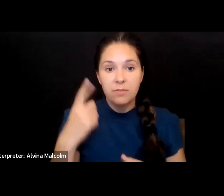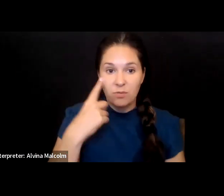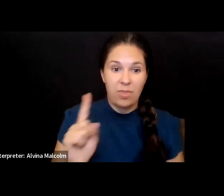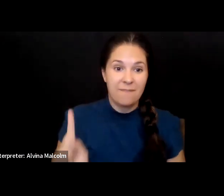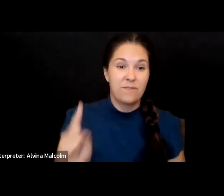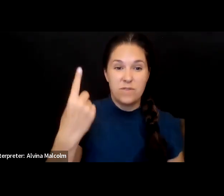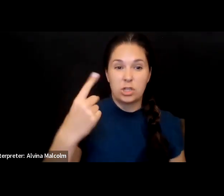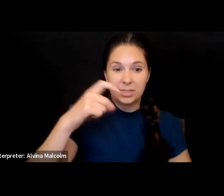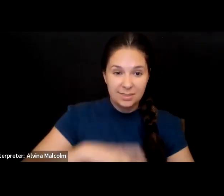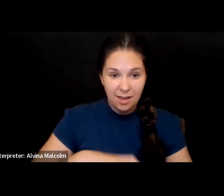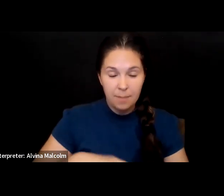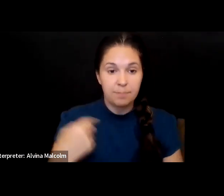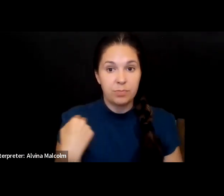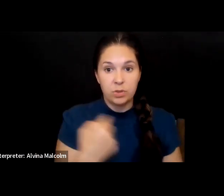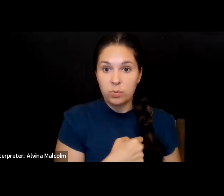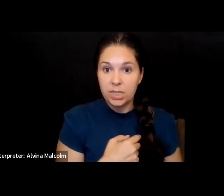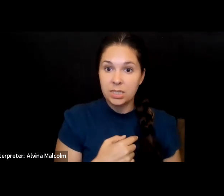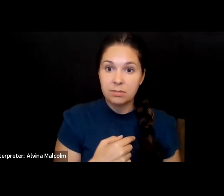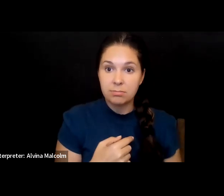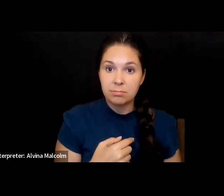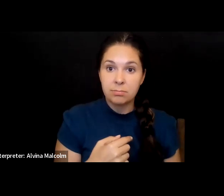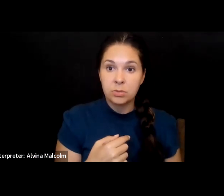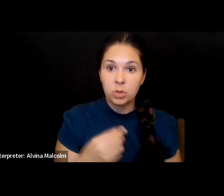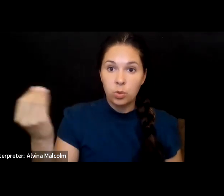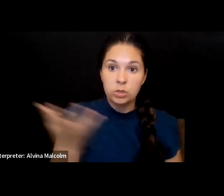provided to us by the state, where cell